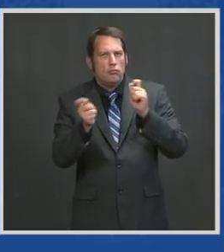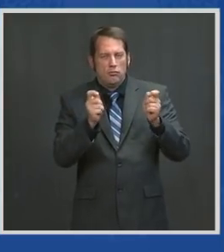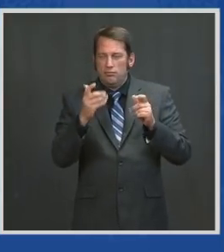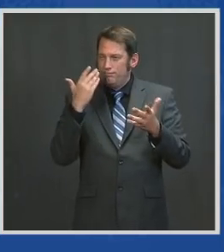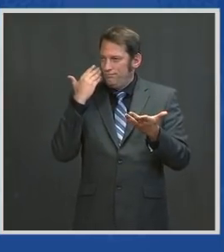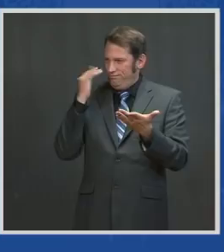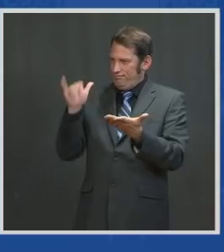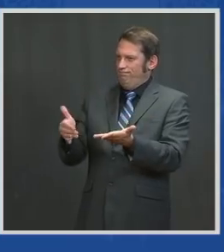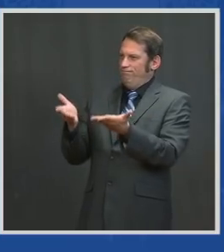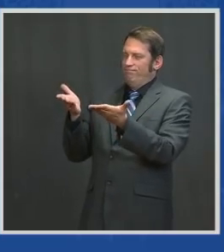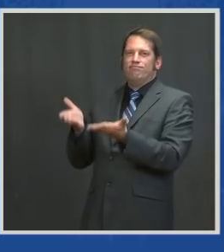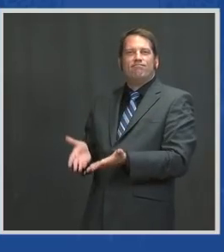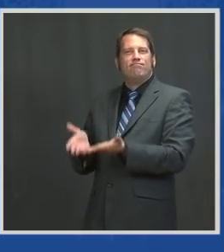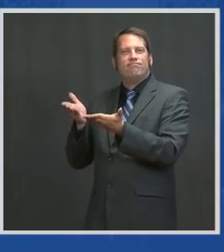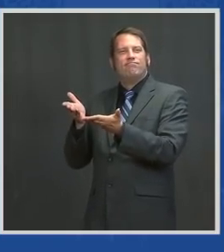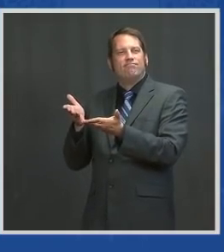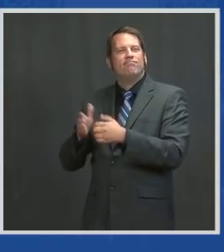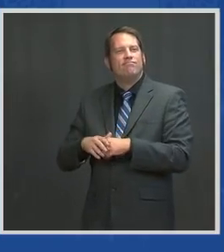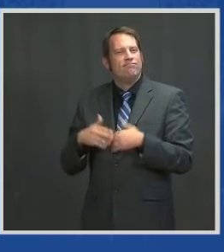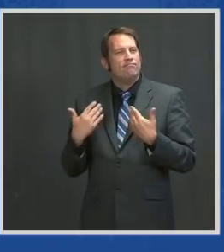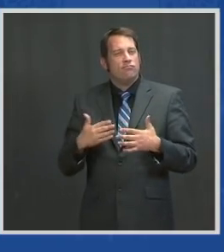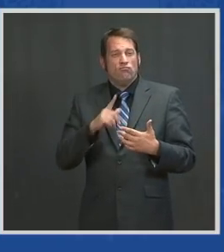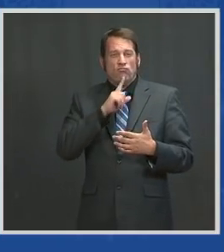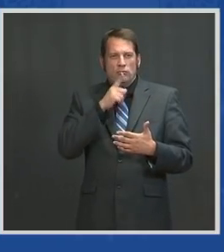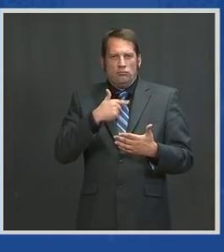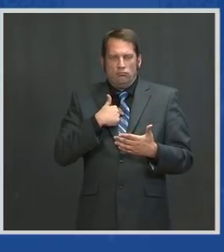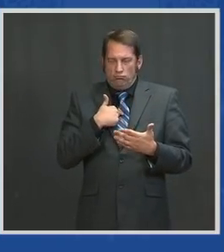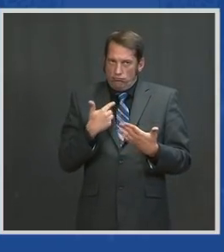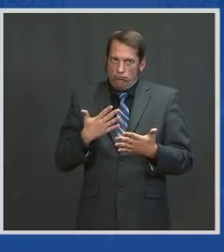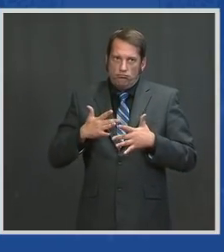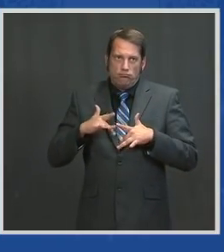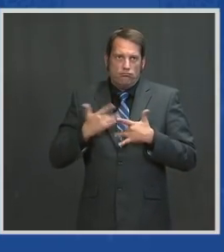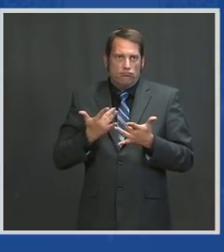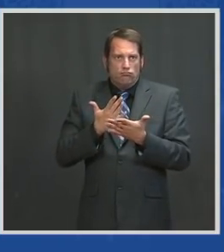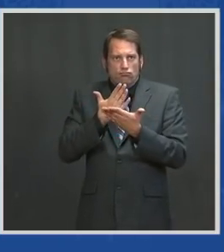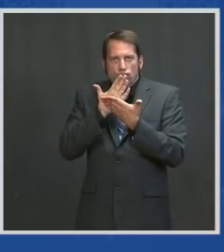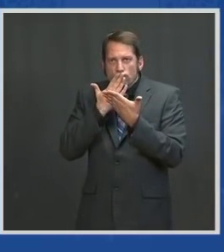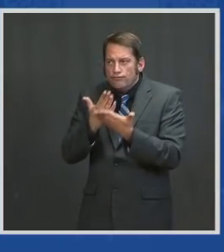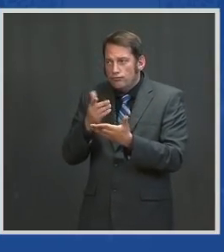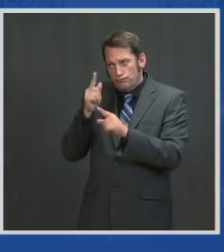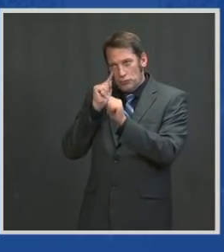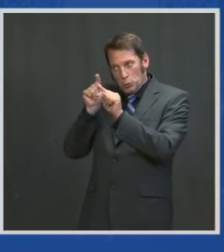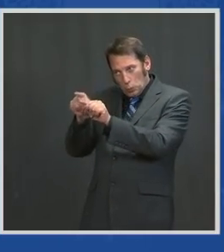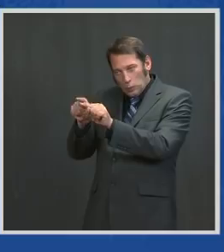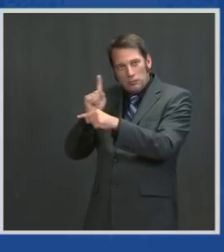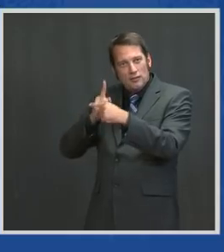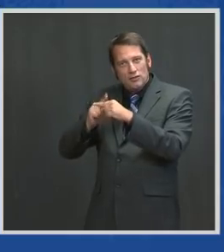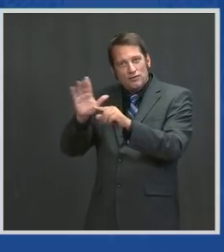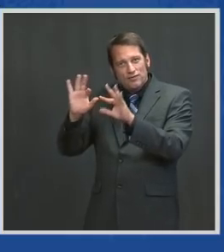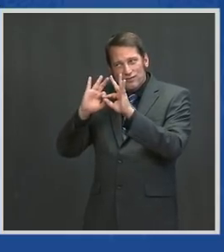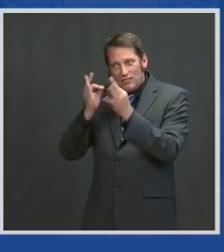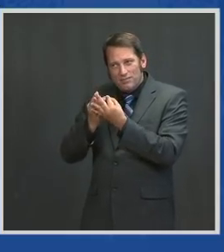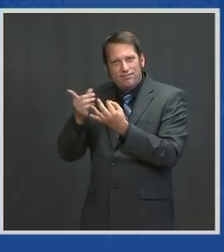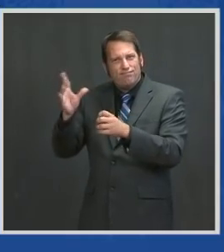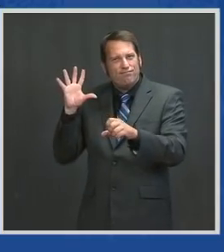And we are so grateful for your and your family's service. So, Sydney.